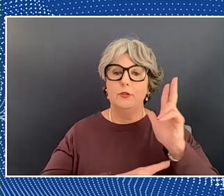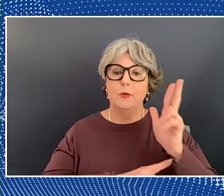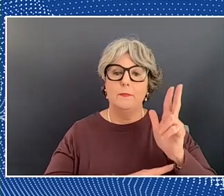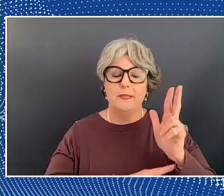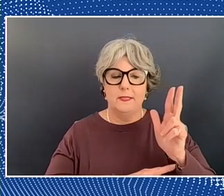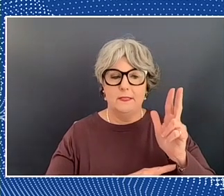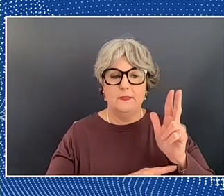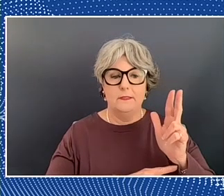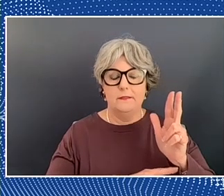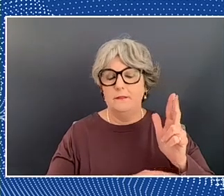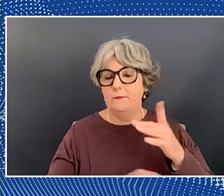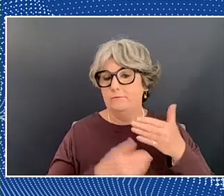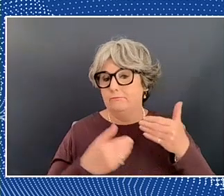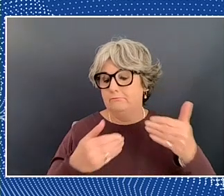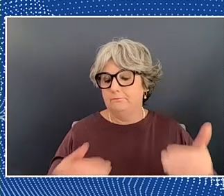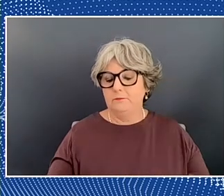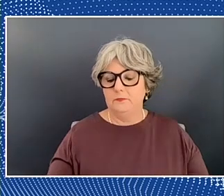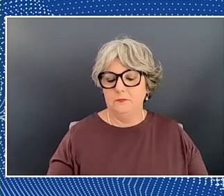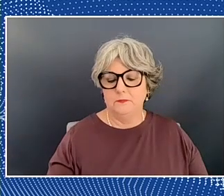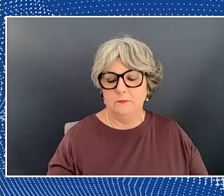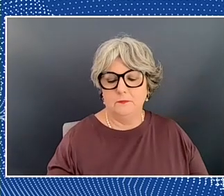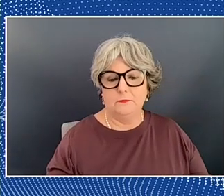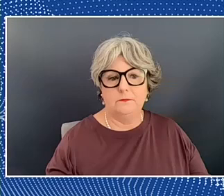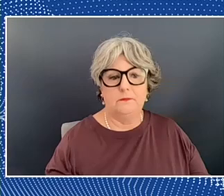Feel free to begin. Okay. Thank you.